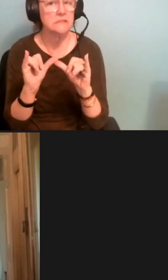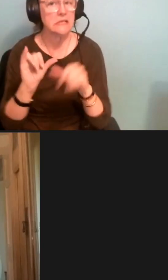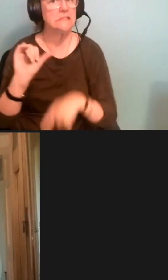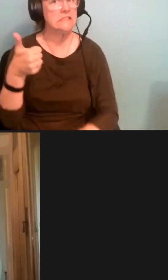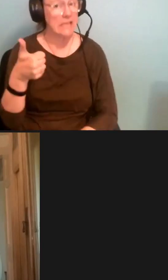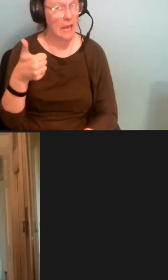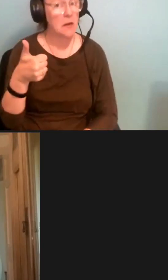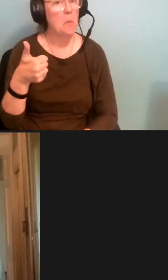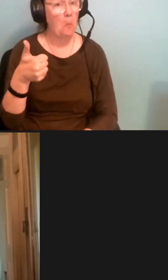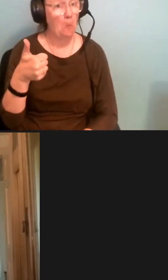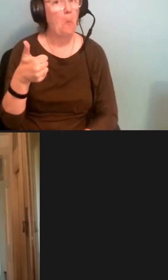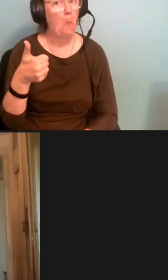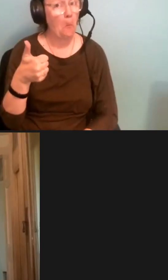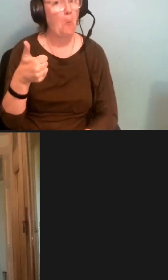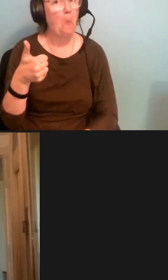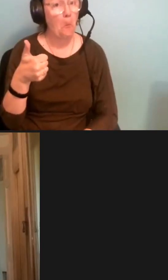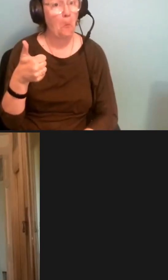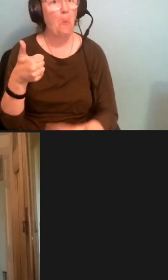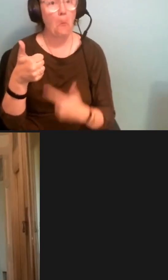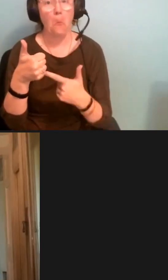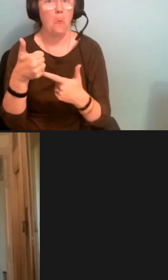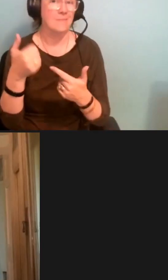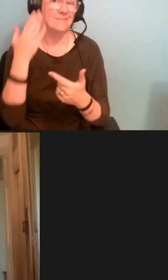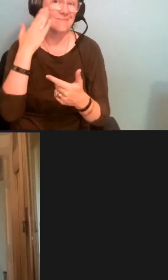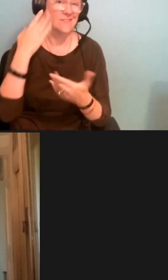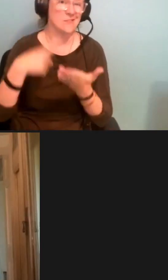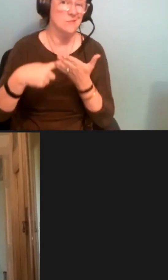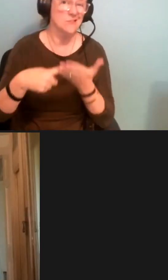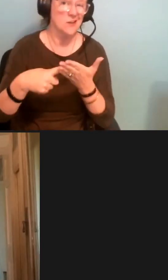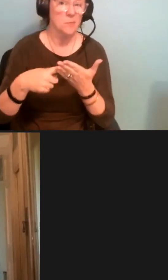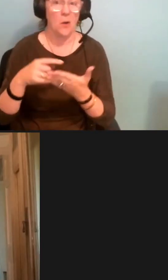talk about suppressing data in an article 10 is often the recommended